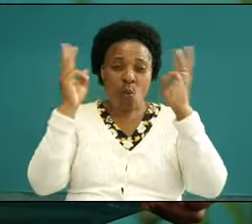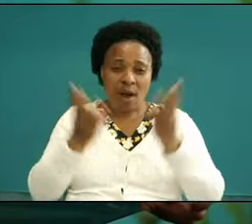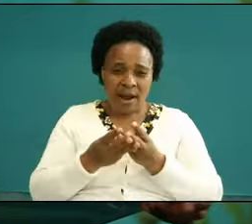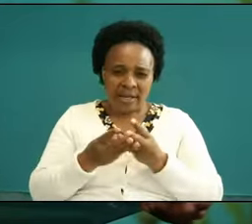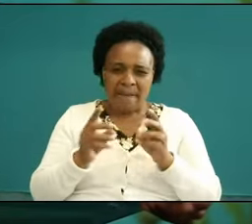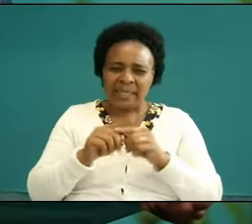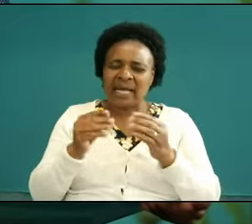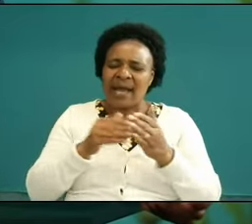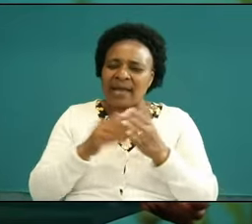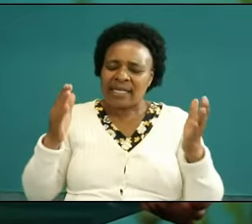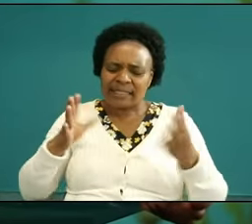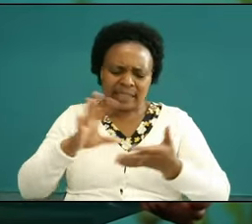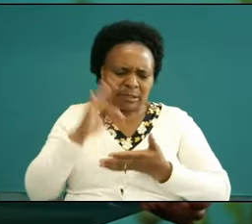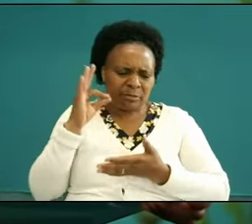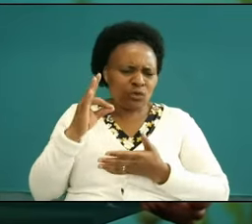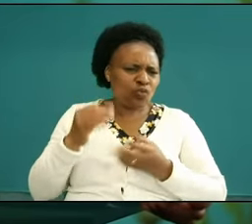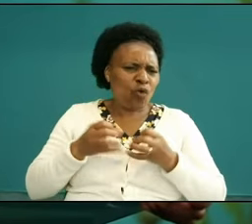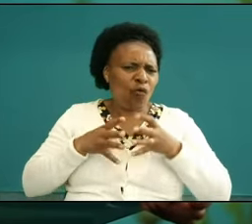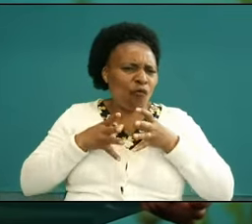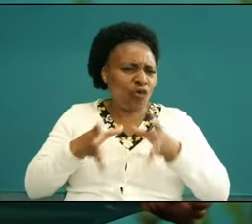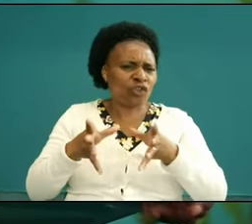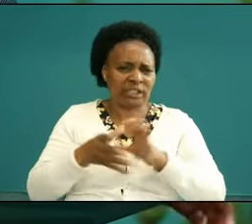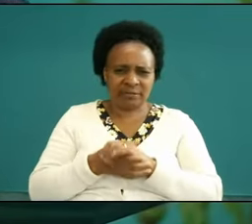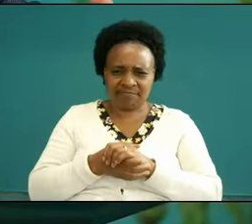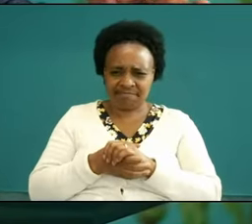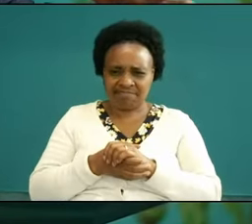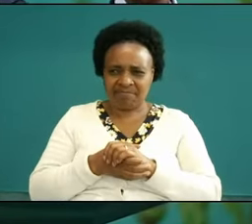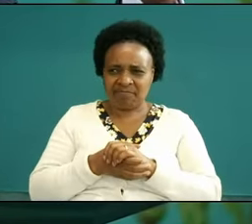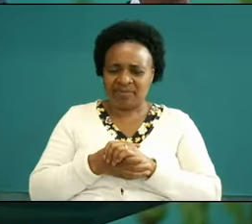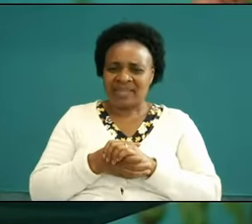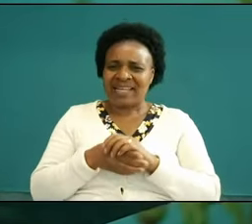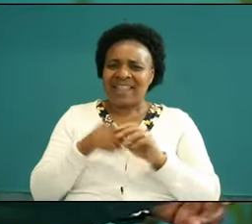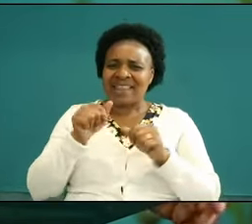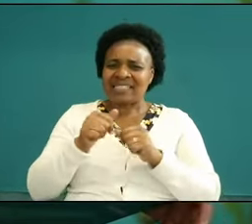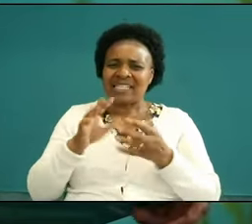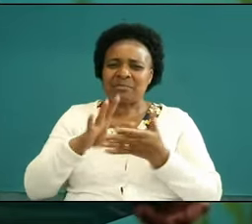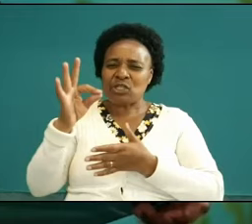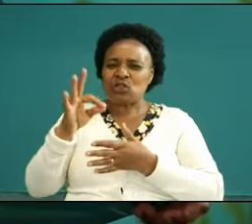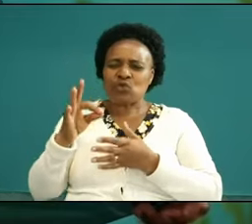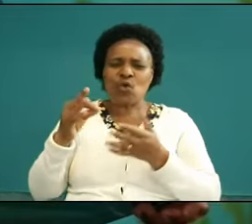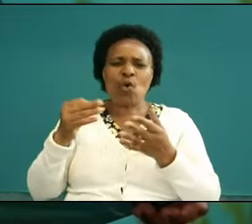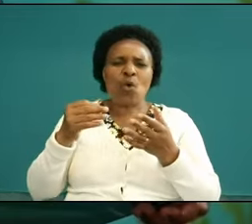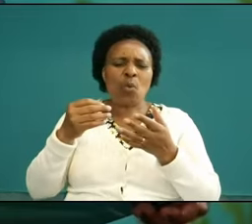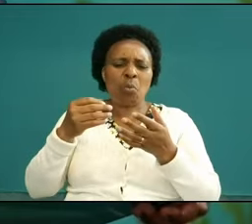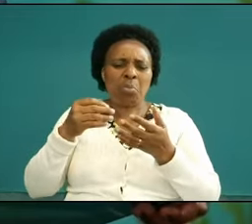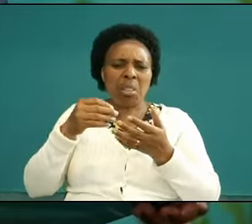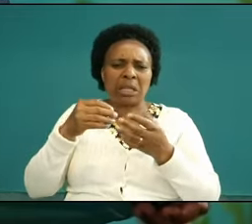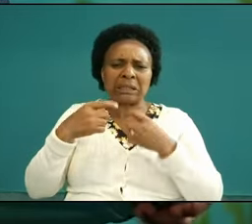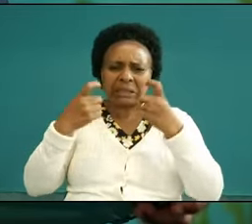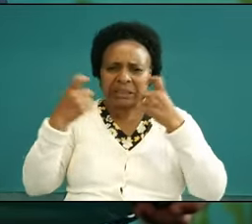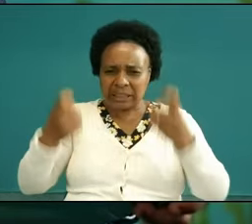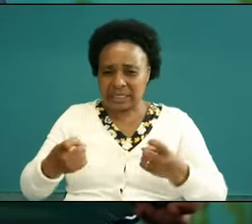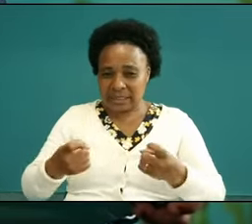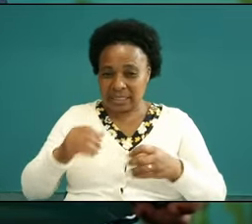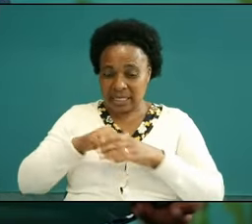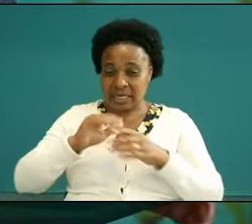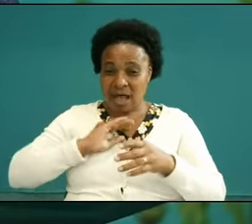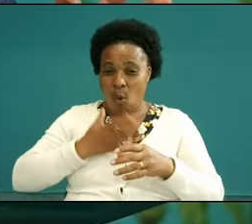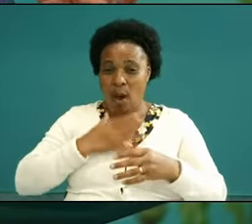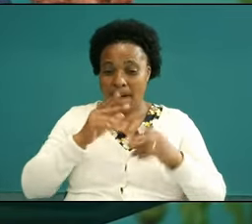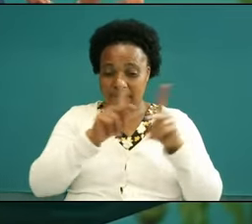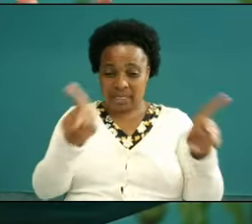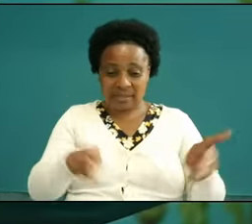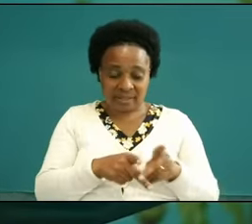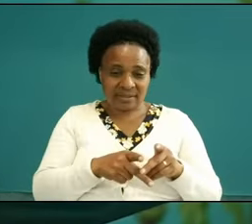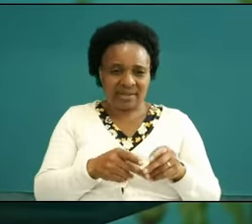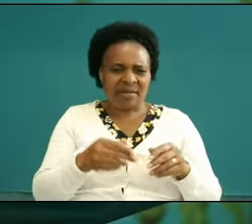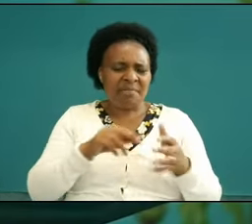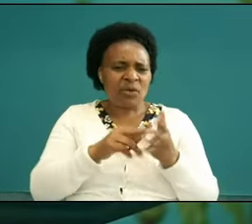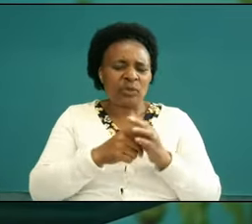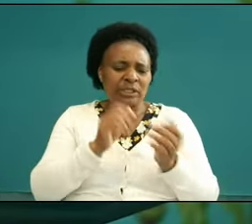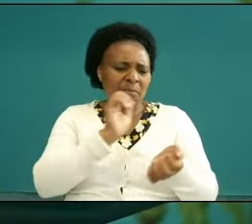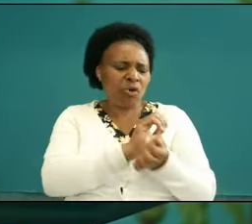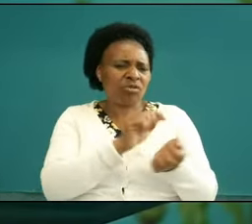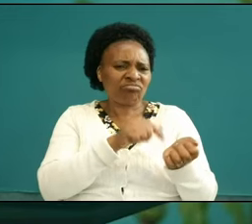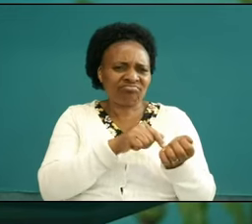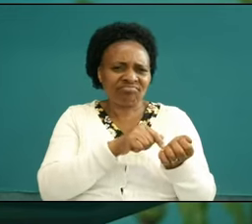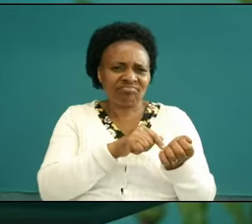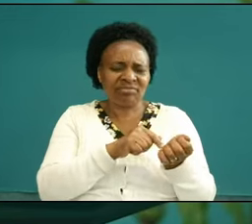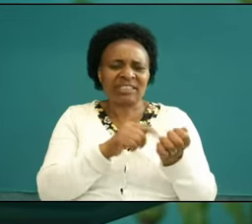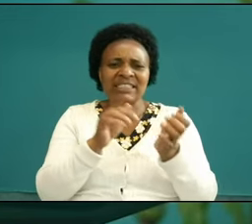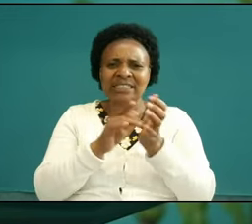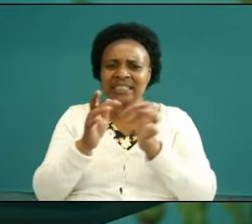spiritual forces or the the spiritual wickedness in high places so Paul introduces this idea and